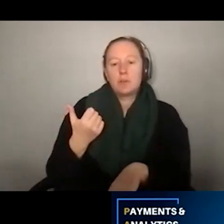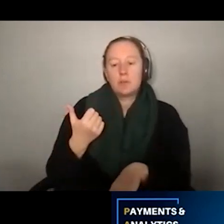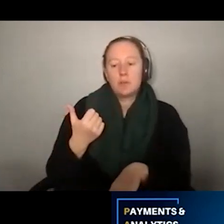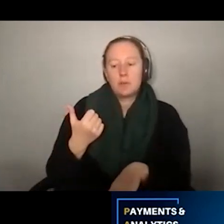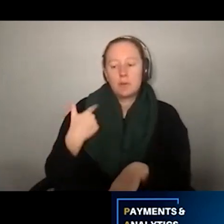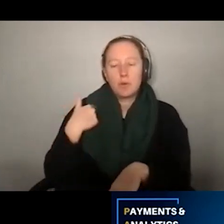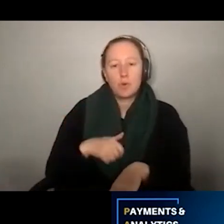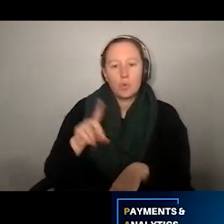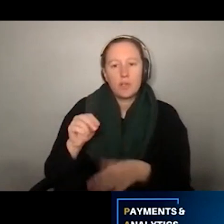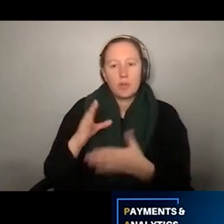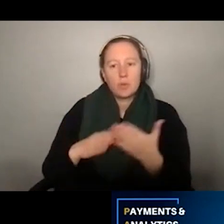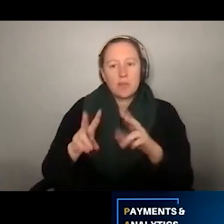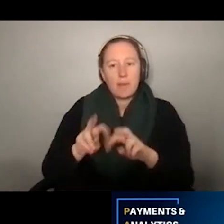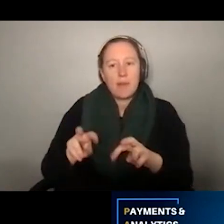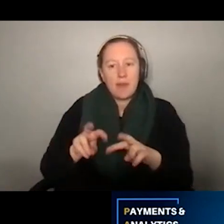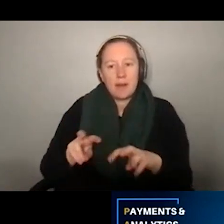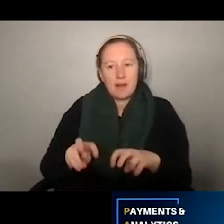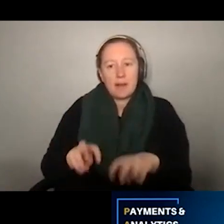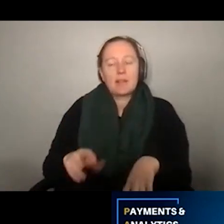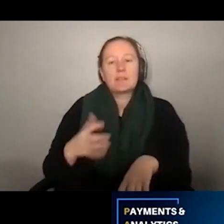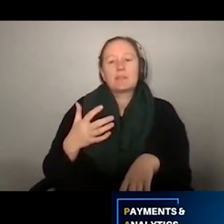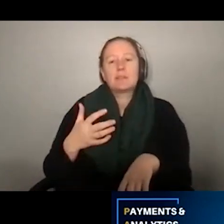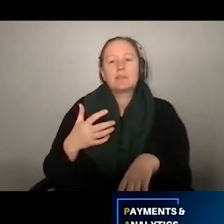some analysis and look back at past adjustments,